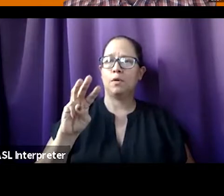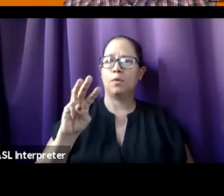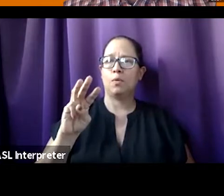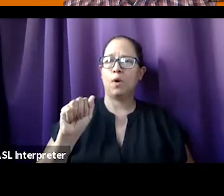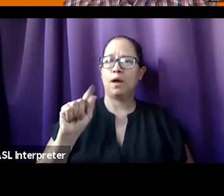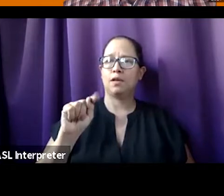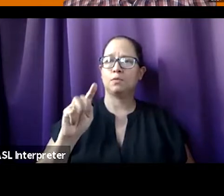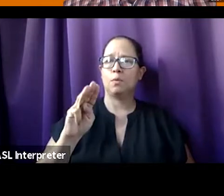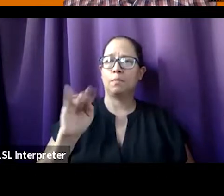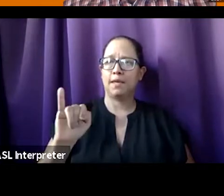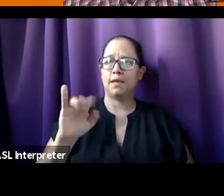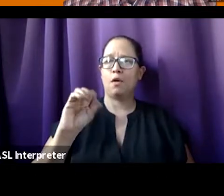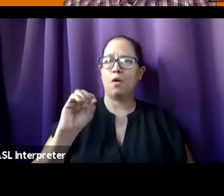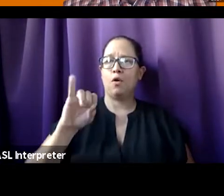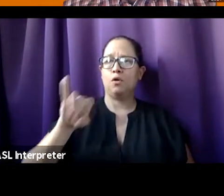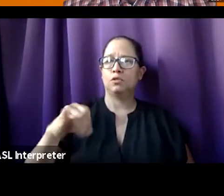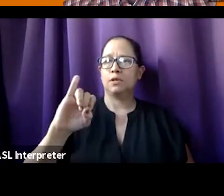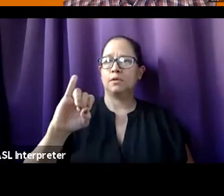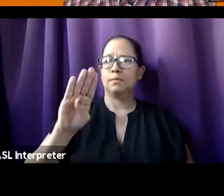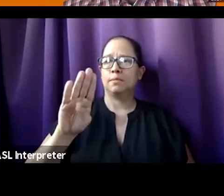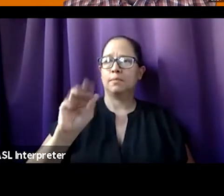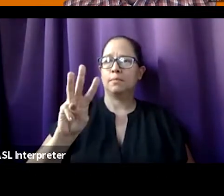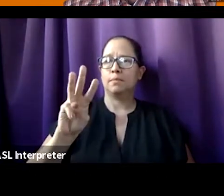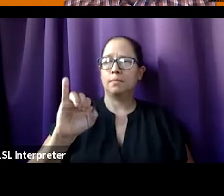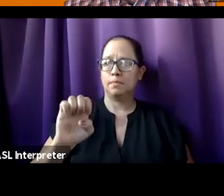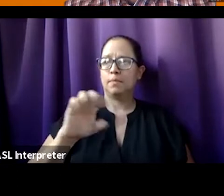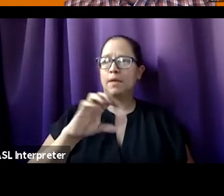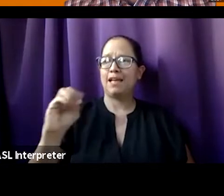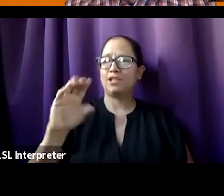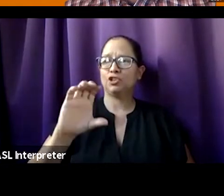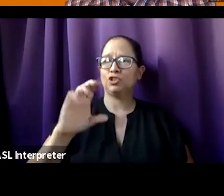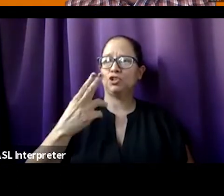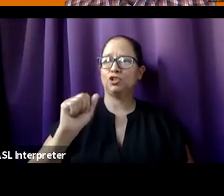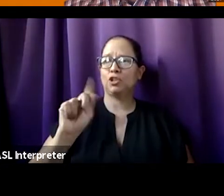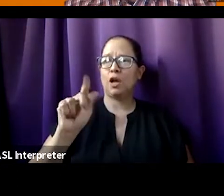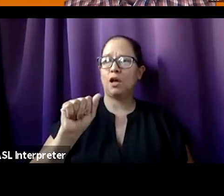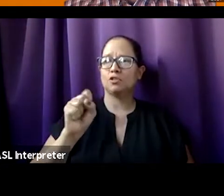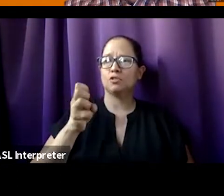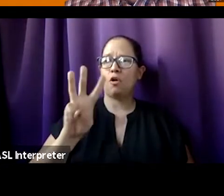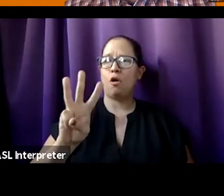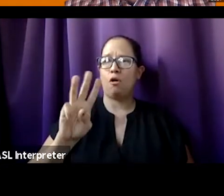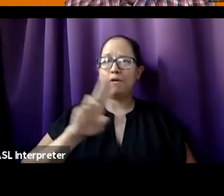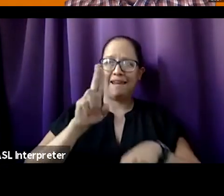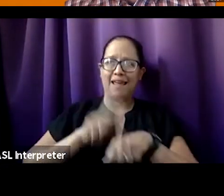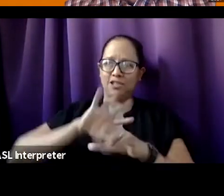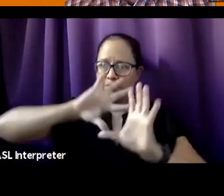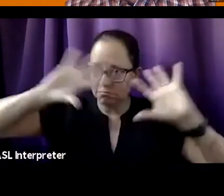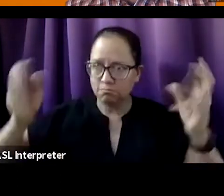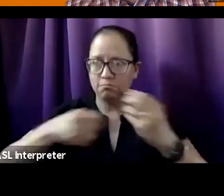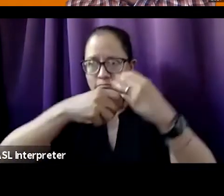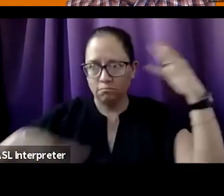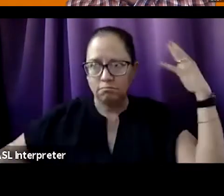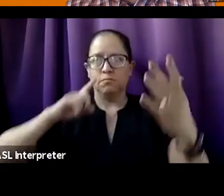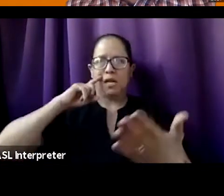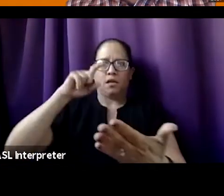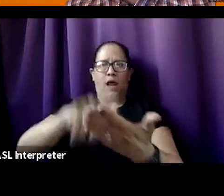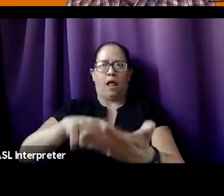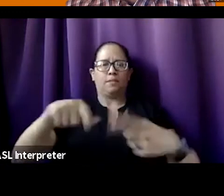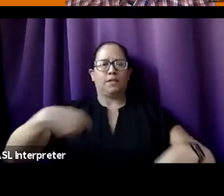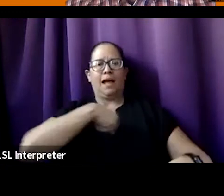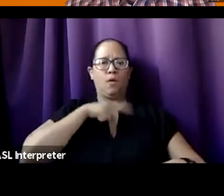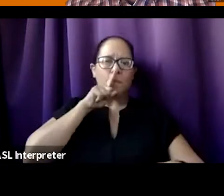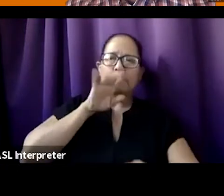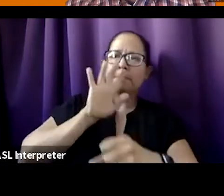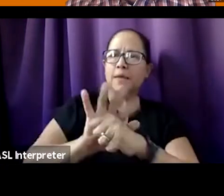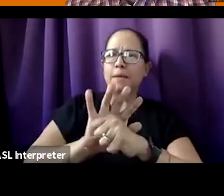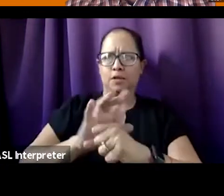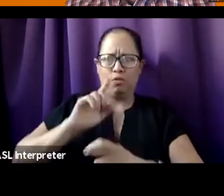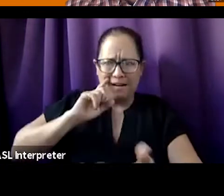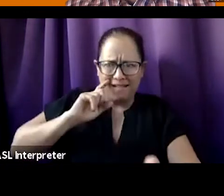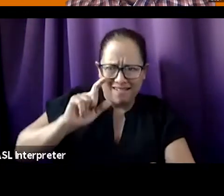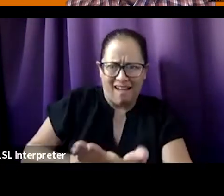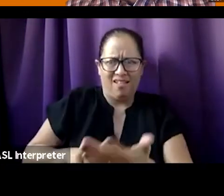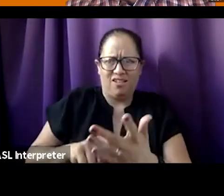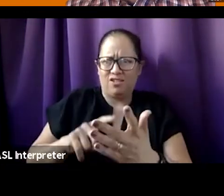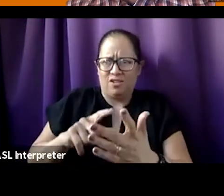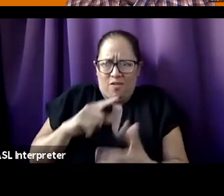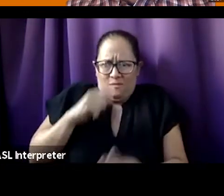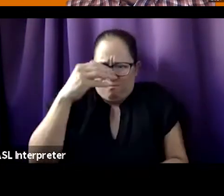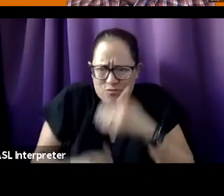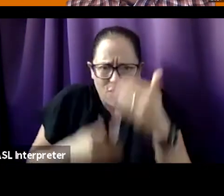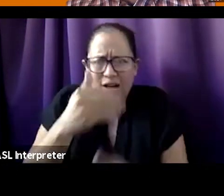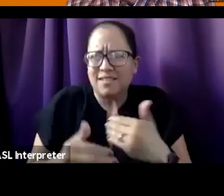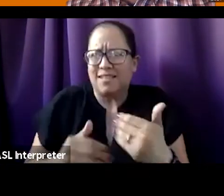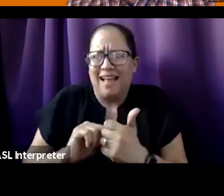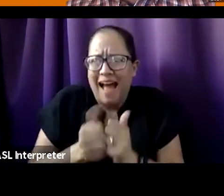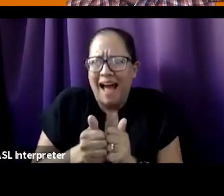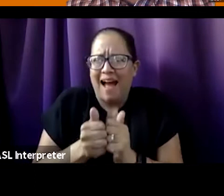This acknowledgement demonstrates a commitment to begin the process of working to dismantle the ongoing legacies of settler colonialism acknowledgments invite us to ask, what does it mean to live in a post and Neo colonial world.